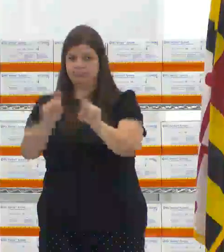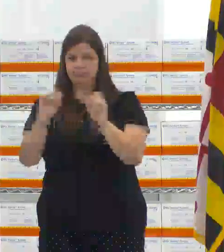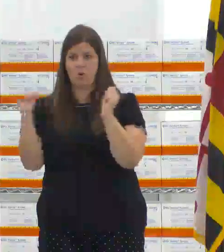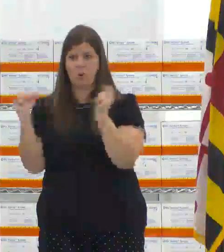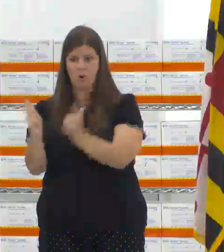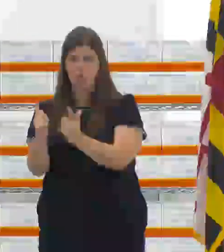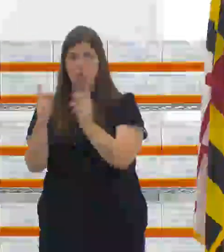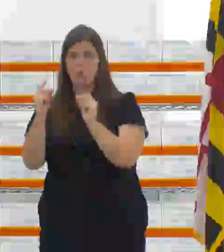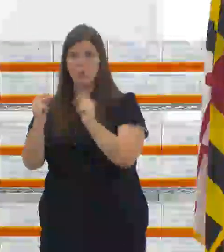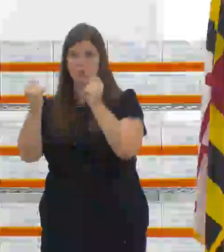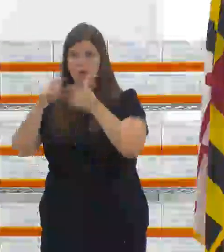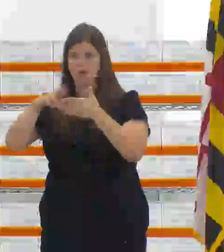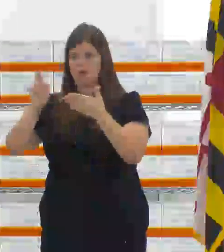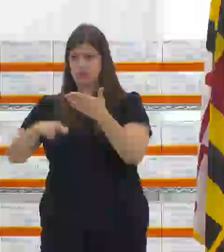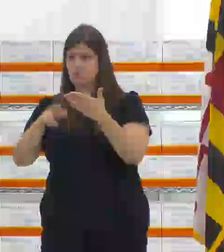workforce you want to be able to know quickly